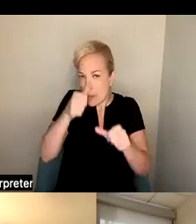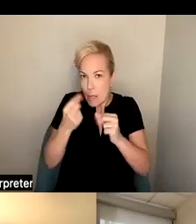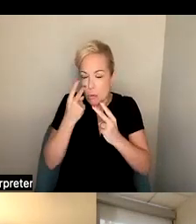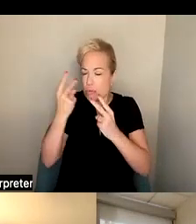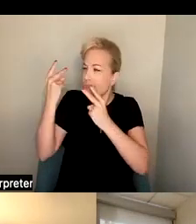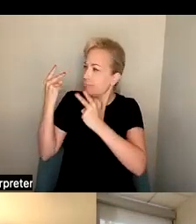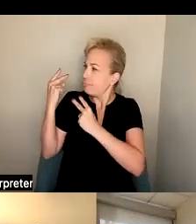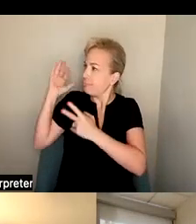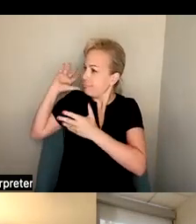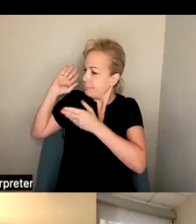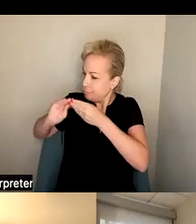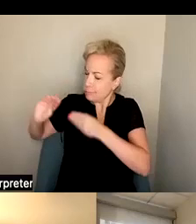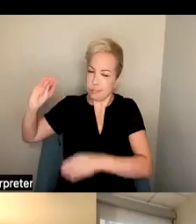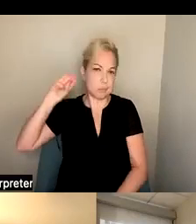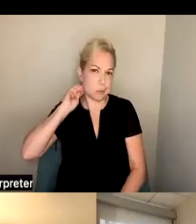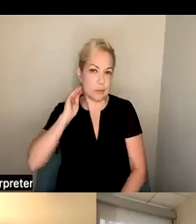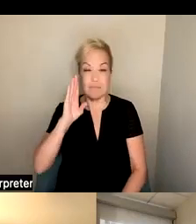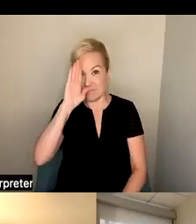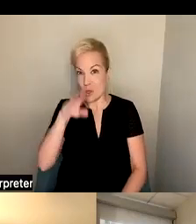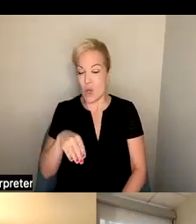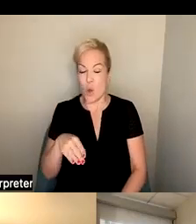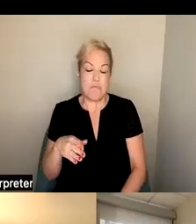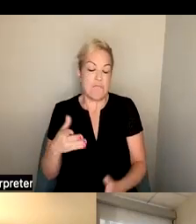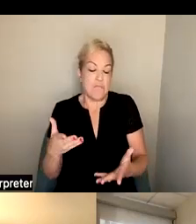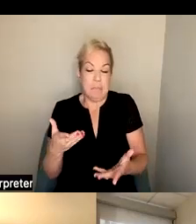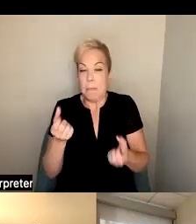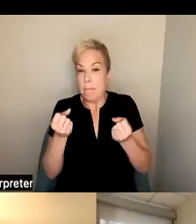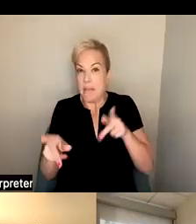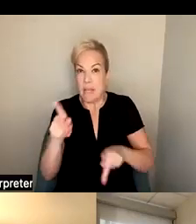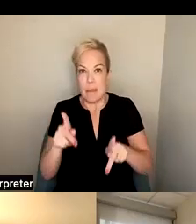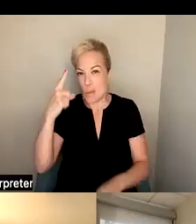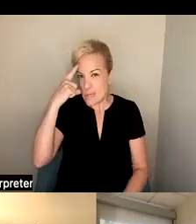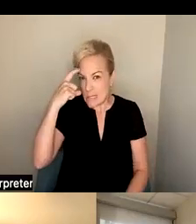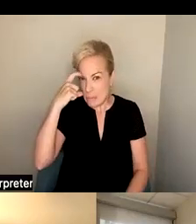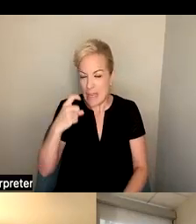Indigenous peoples did not have a form of writing and I'm not sure I fully agree with